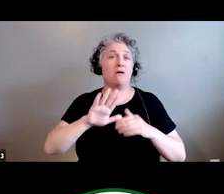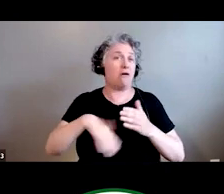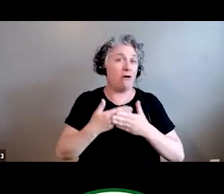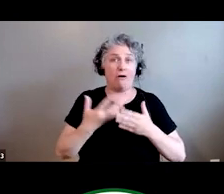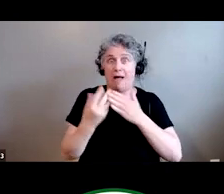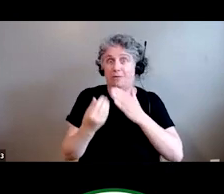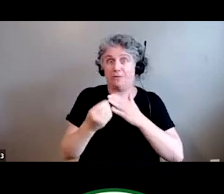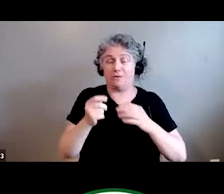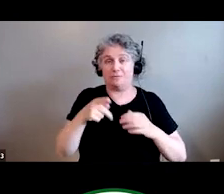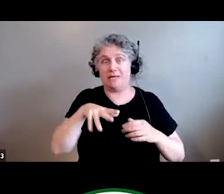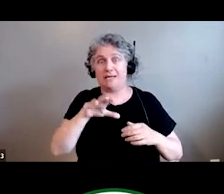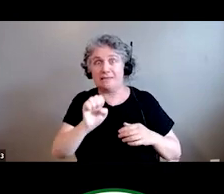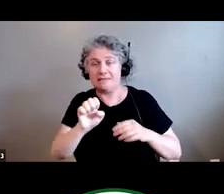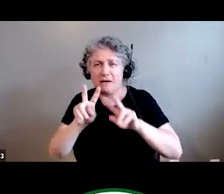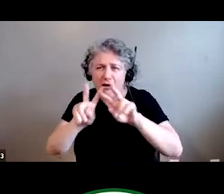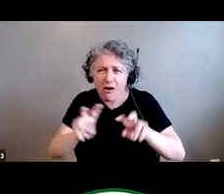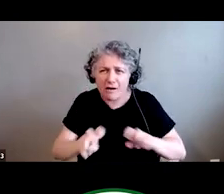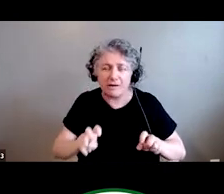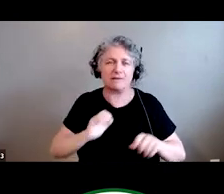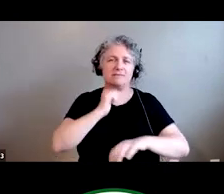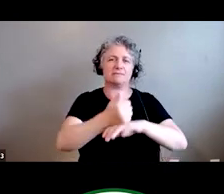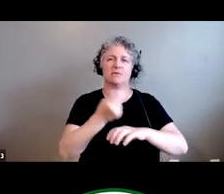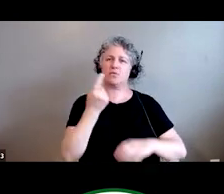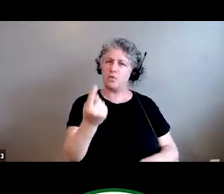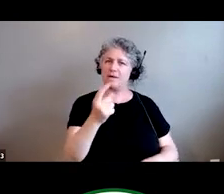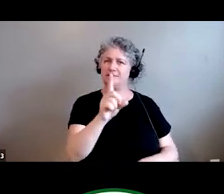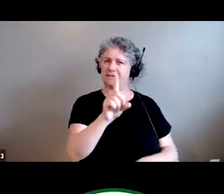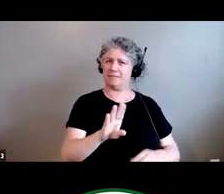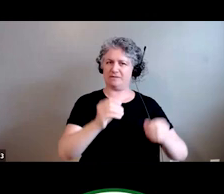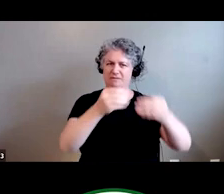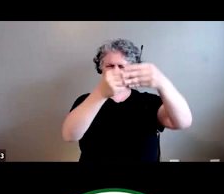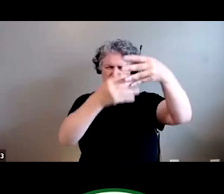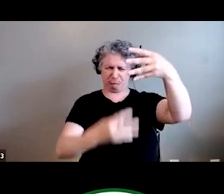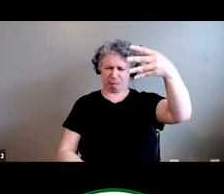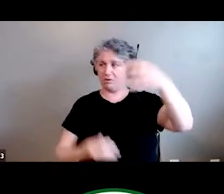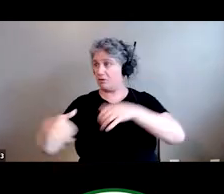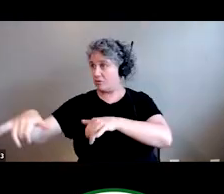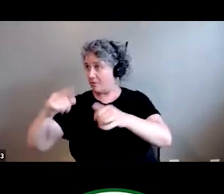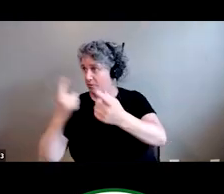We were able to get some funding to hire and train community members who completed hundreds of audits one summer.